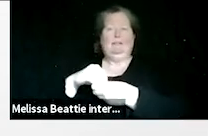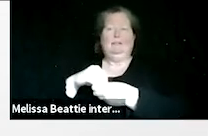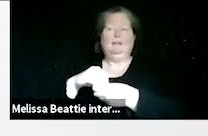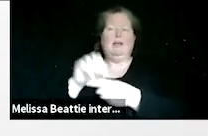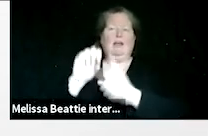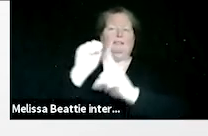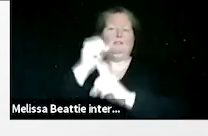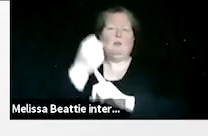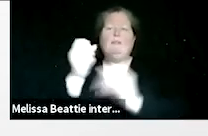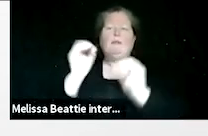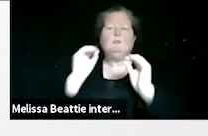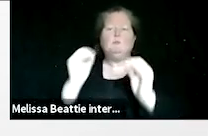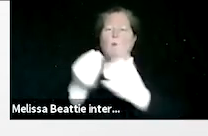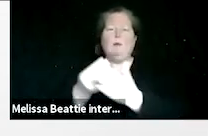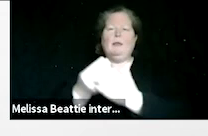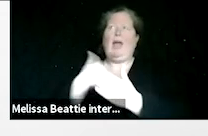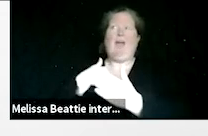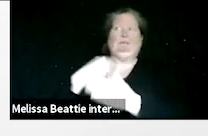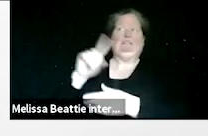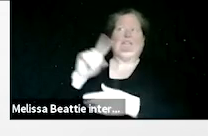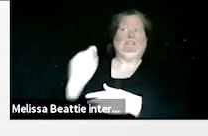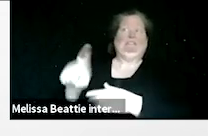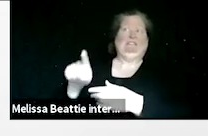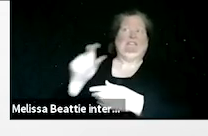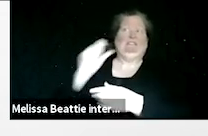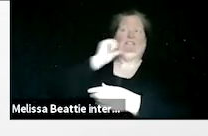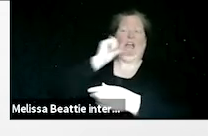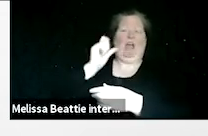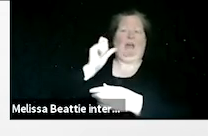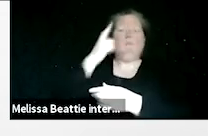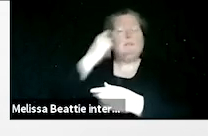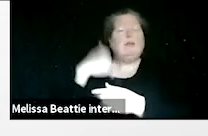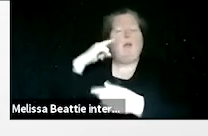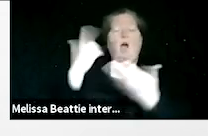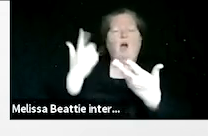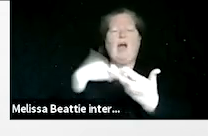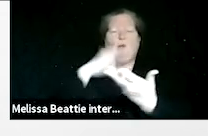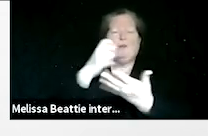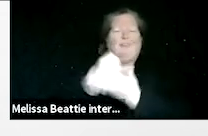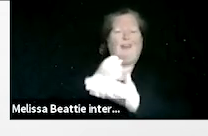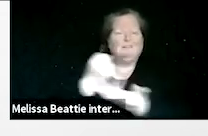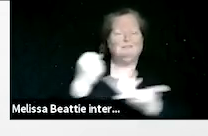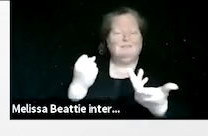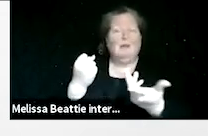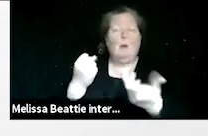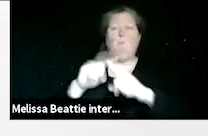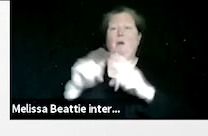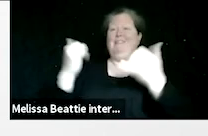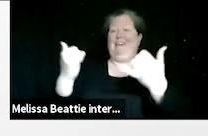would never asked for anything because I didn't think we could have anything Ben Woelk: That's moderated now and it's like, oh, we can have a partner.